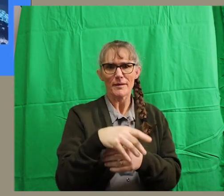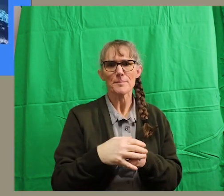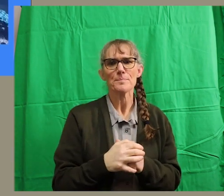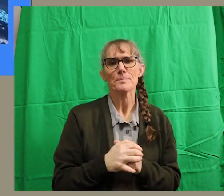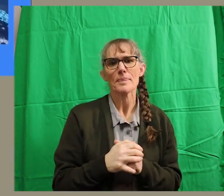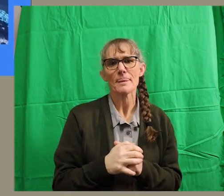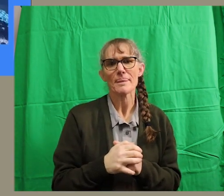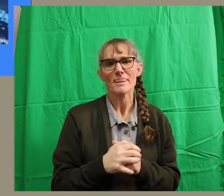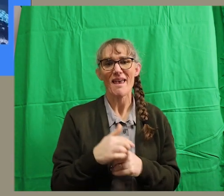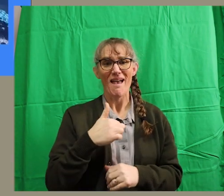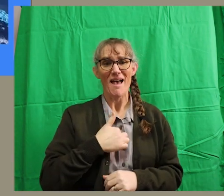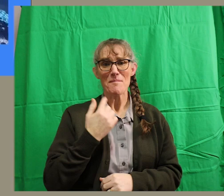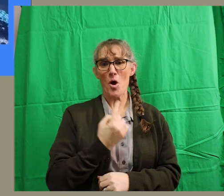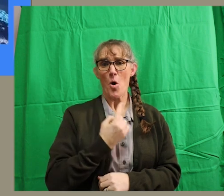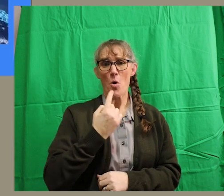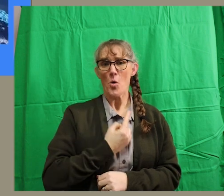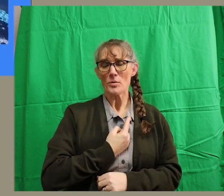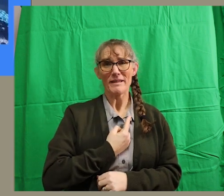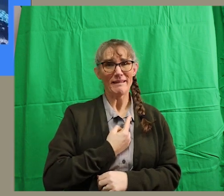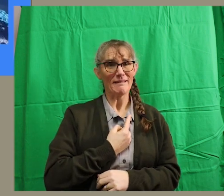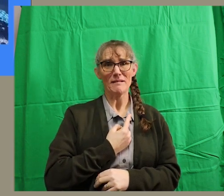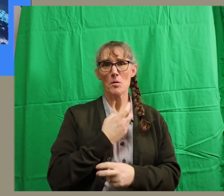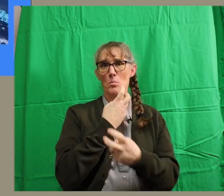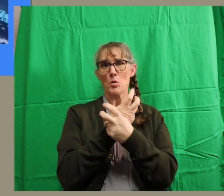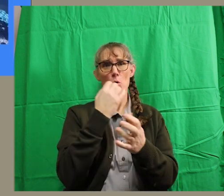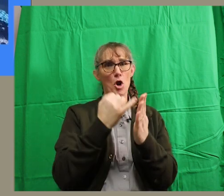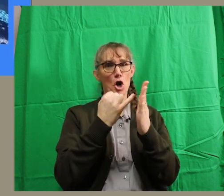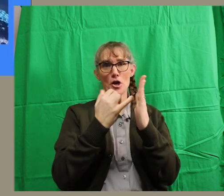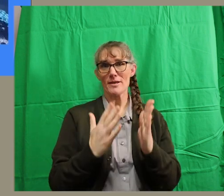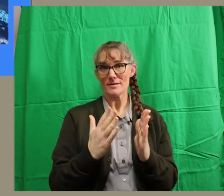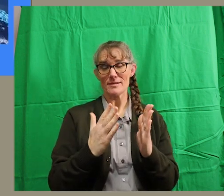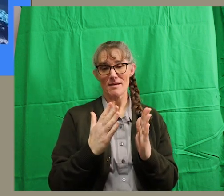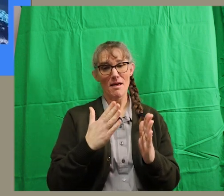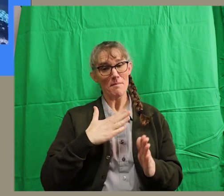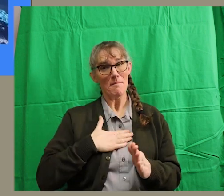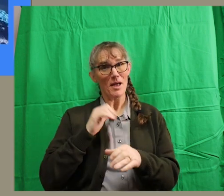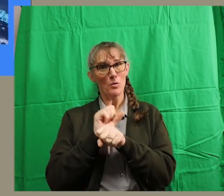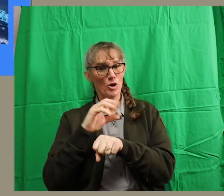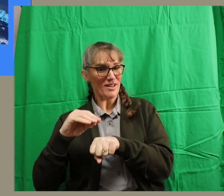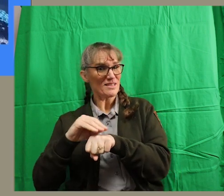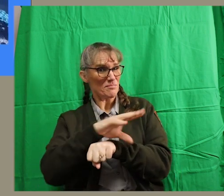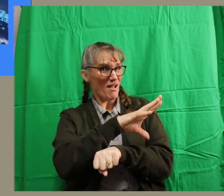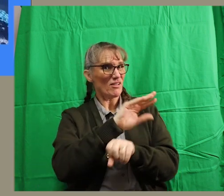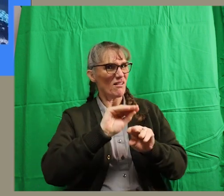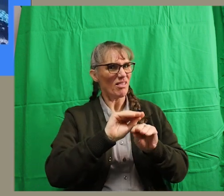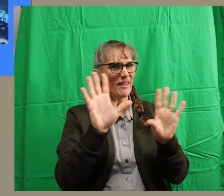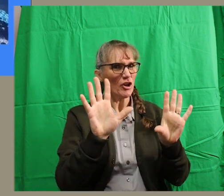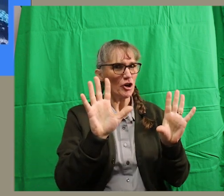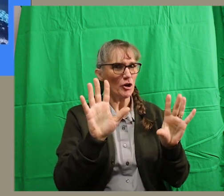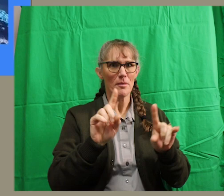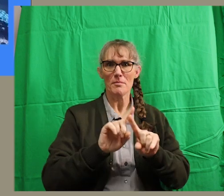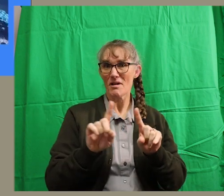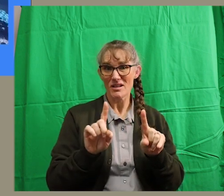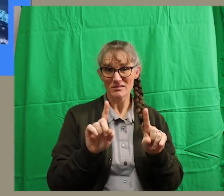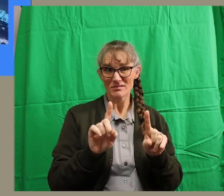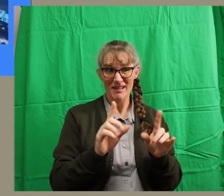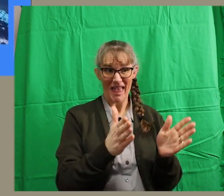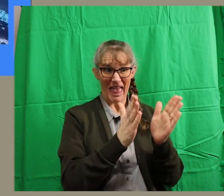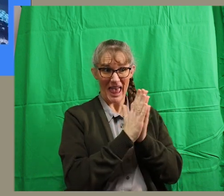um I'm the only one of the paleo-artists whose work clearly inspired these ammonites, but I'm also the only woman.